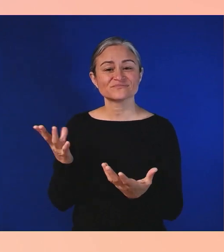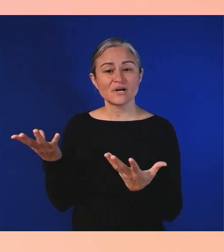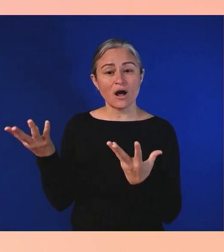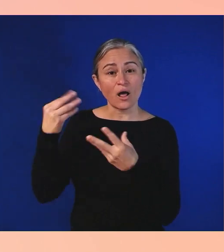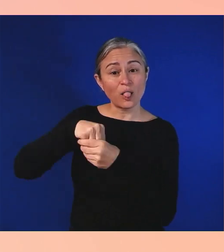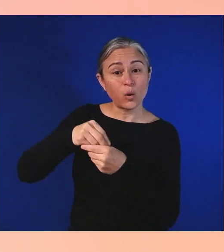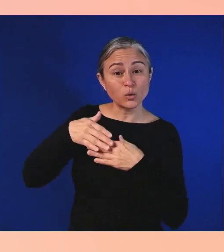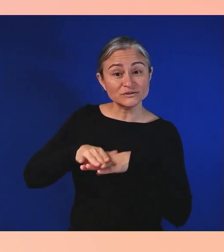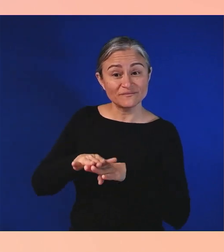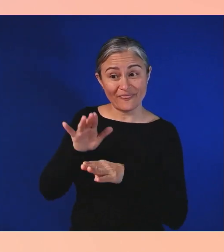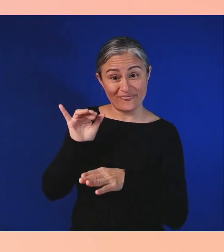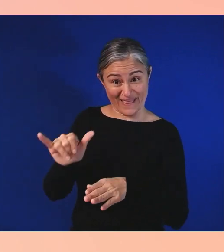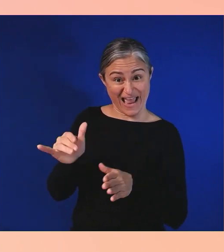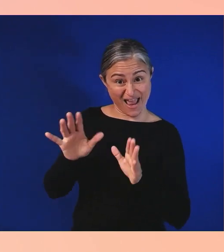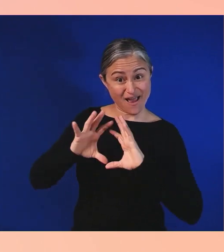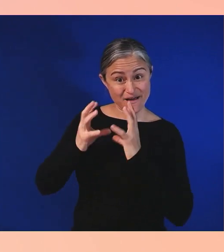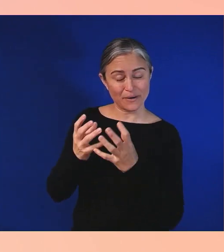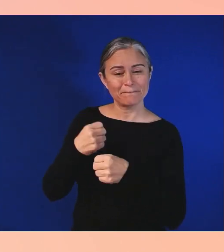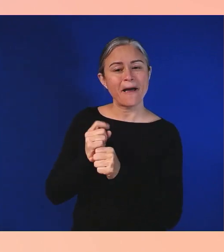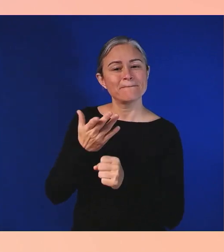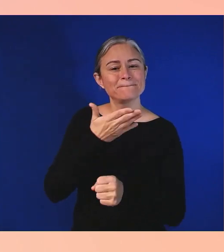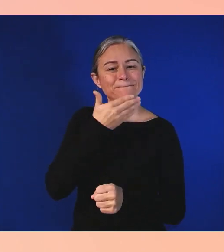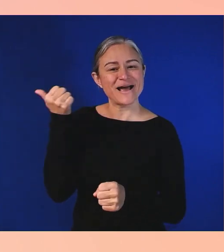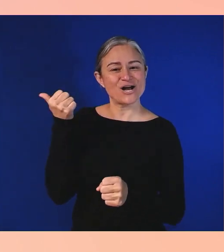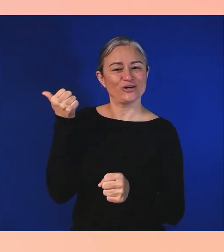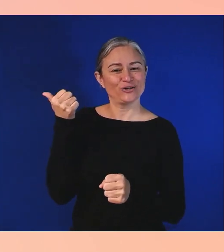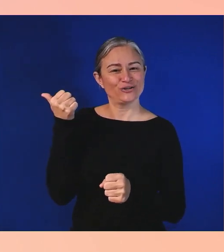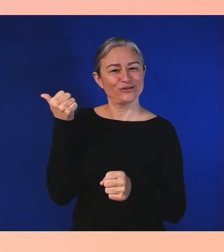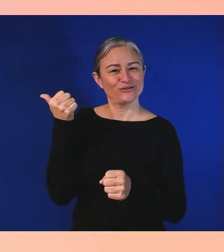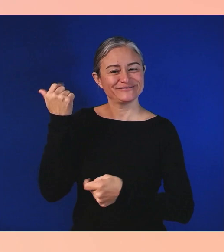Let's work together and join